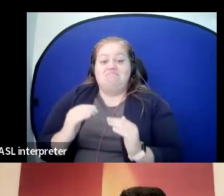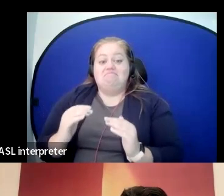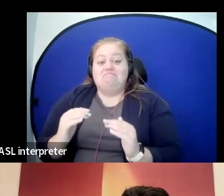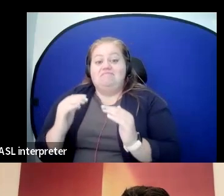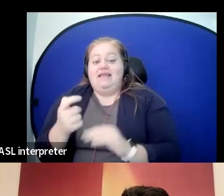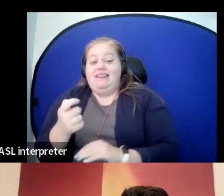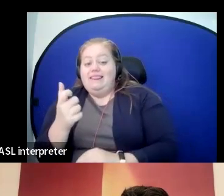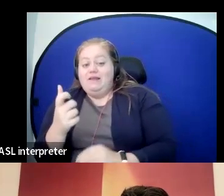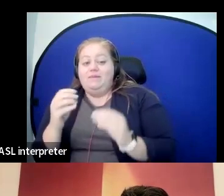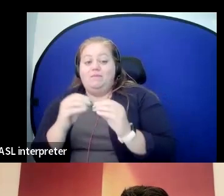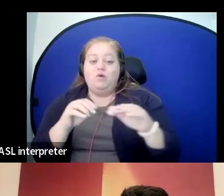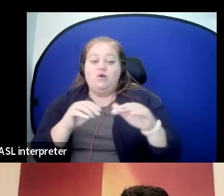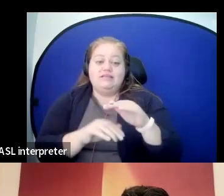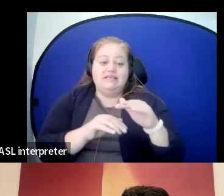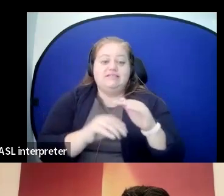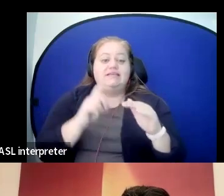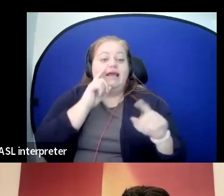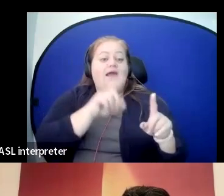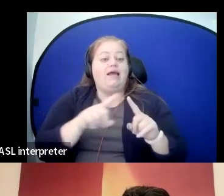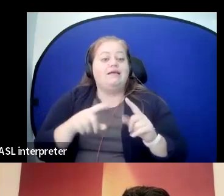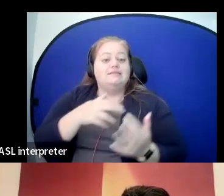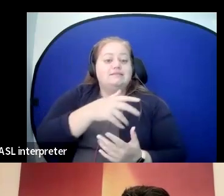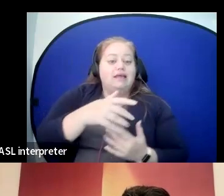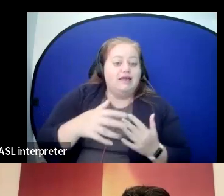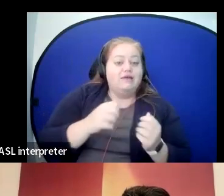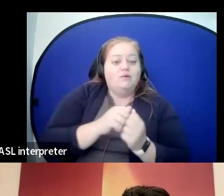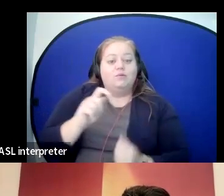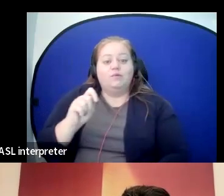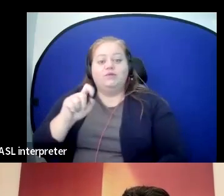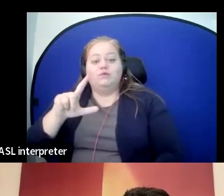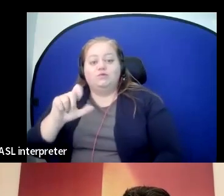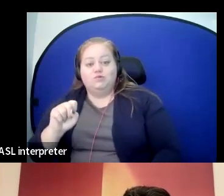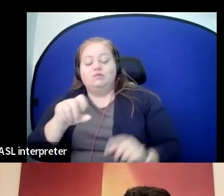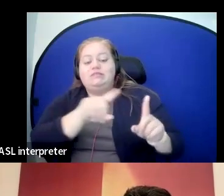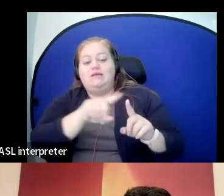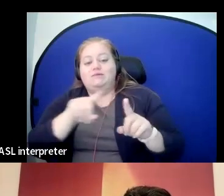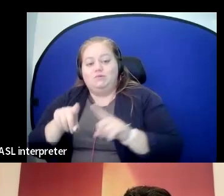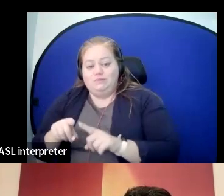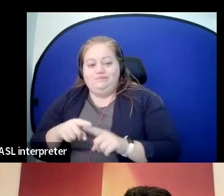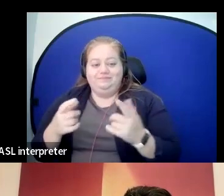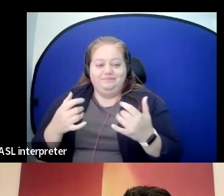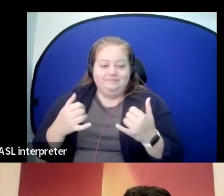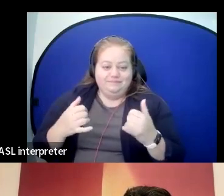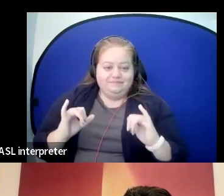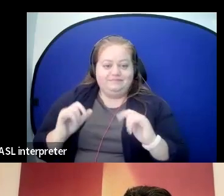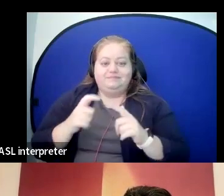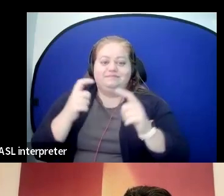not only as a society but also the tools that we are making. But there still remains a huge gap